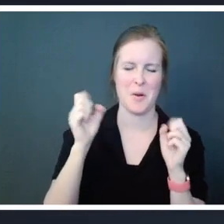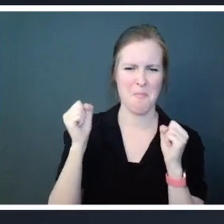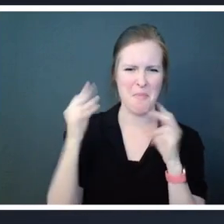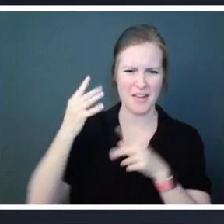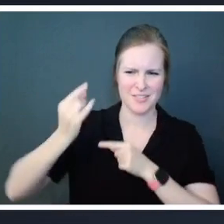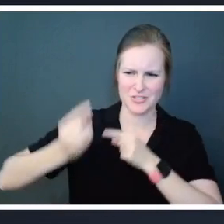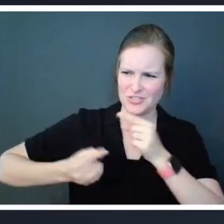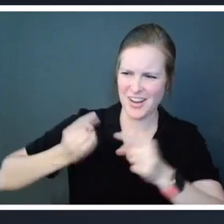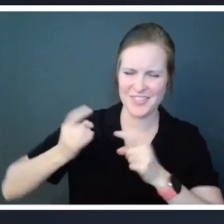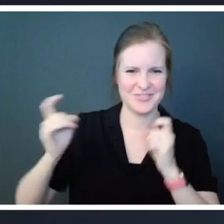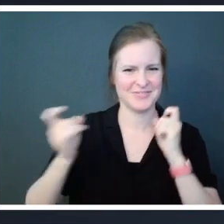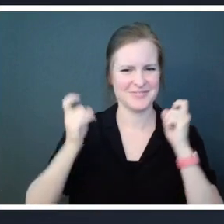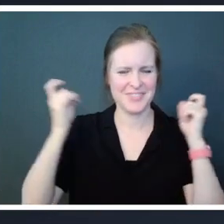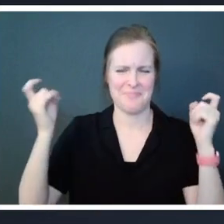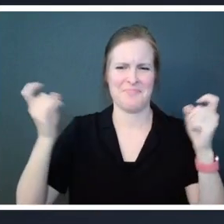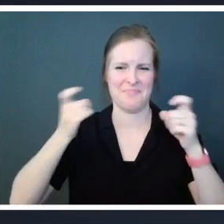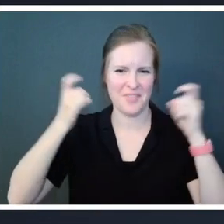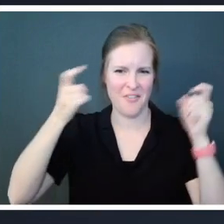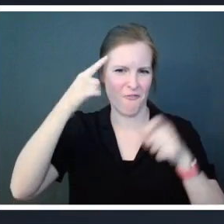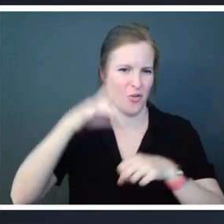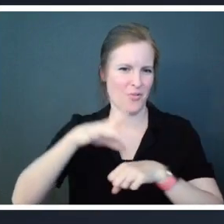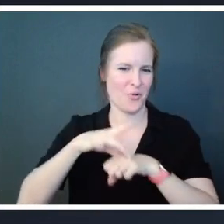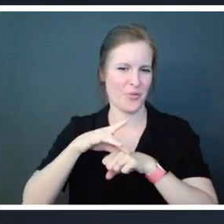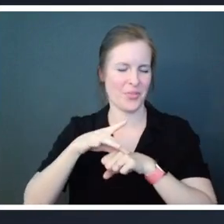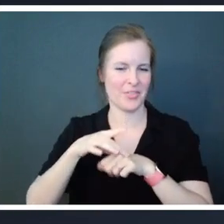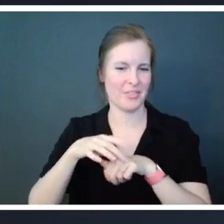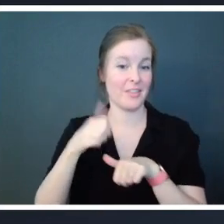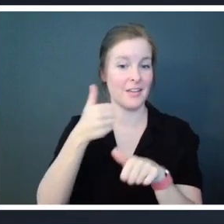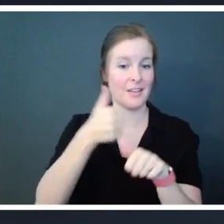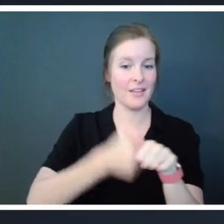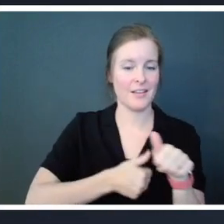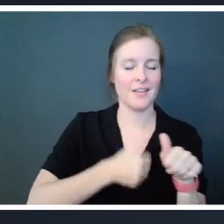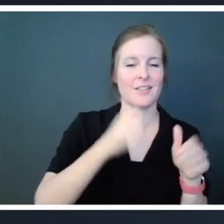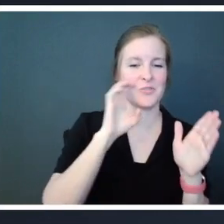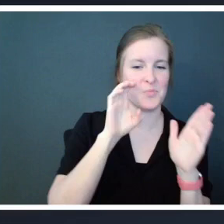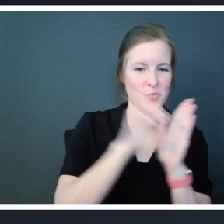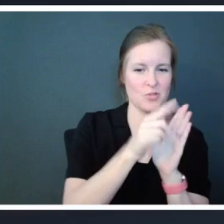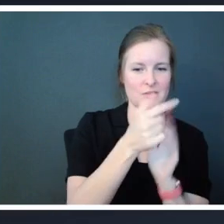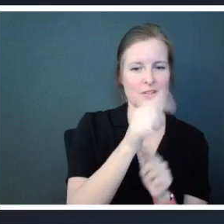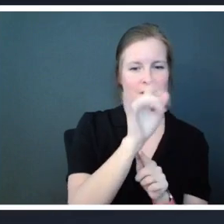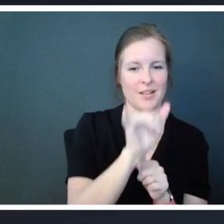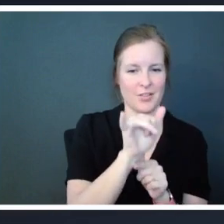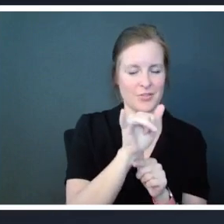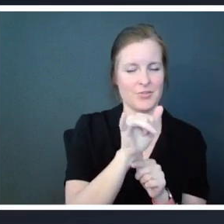of the Earth. Each Portrait Gallery art activity featured on this -- at this festival highlighted